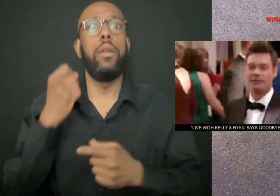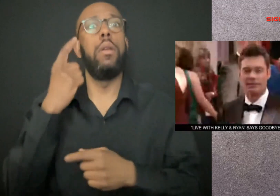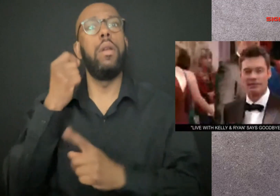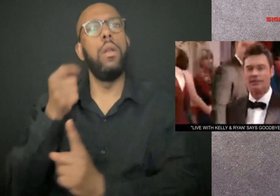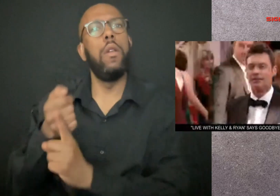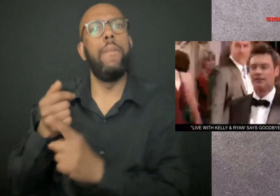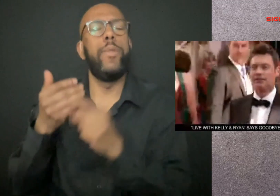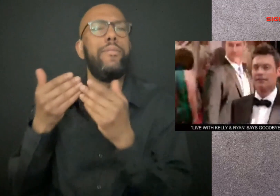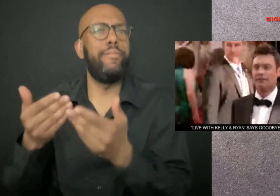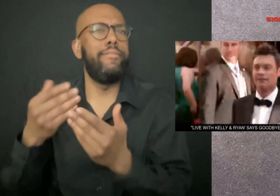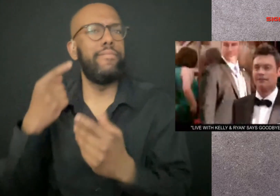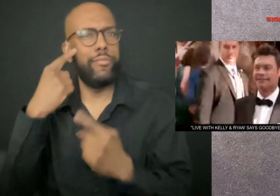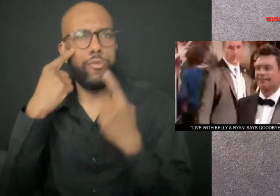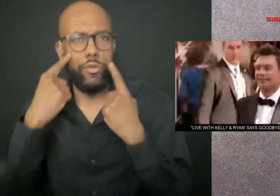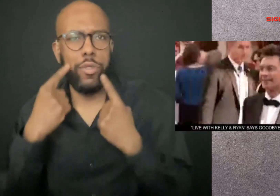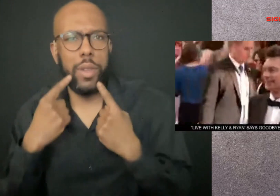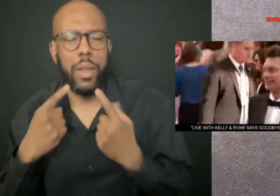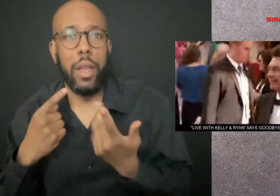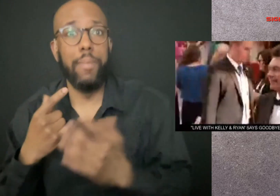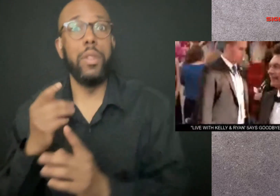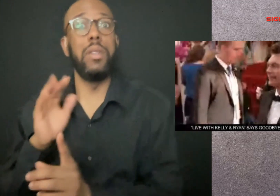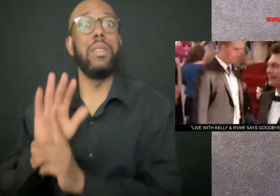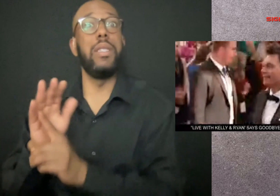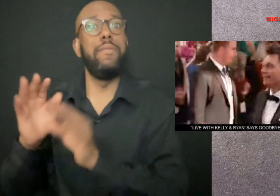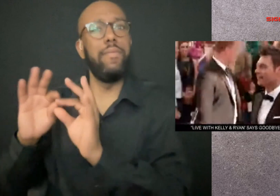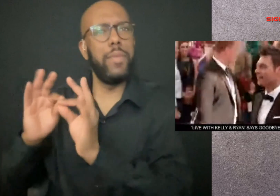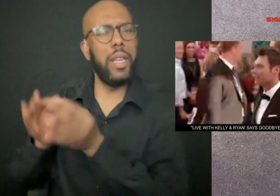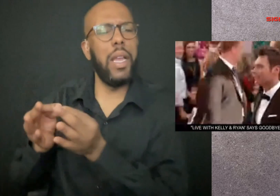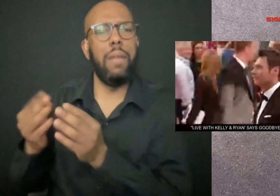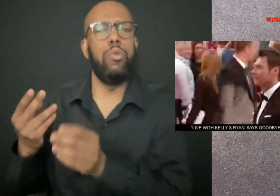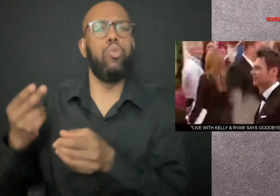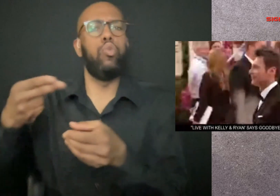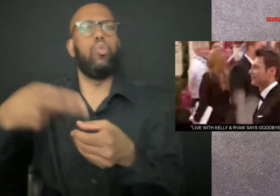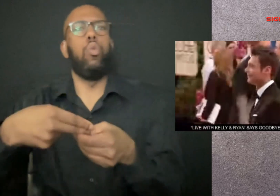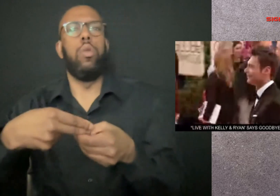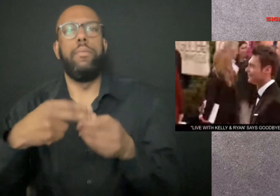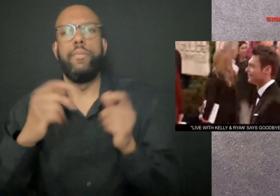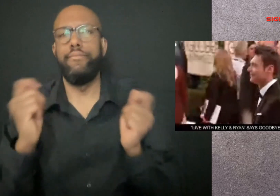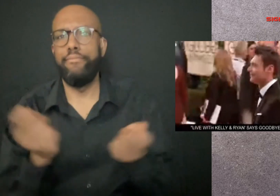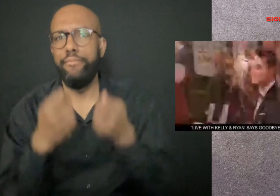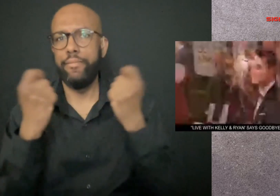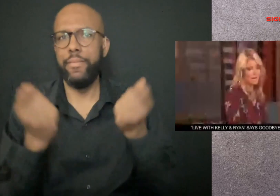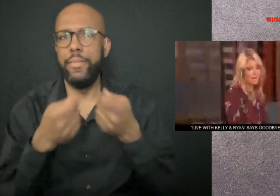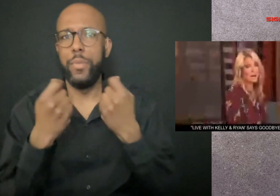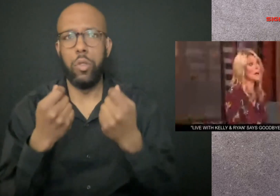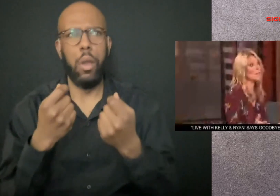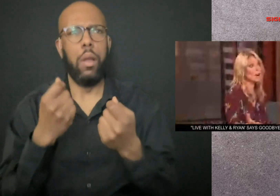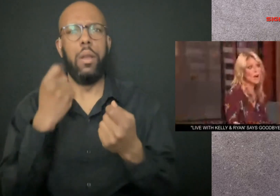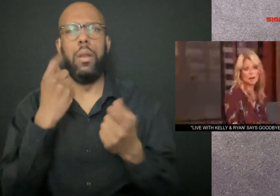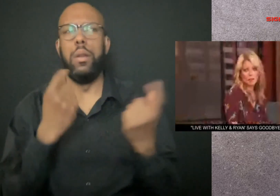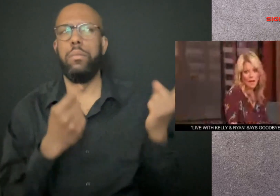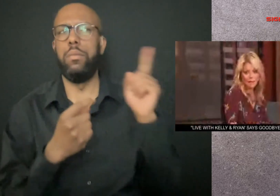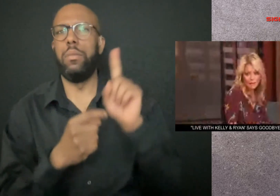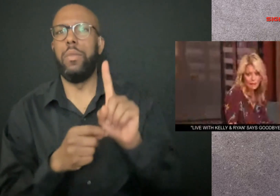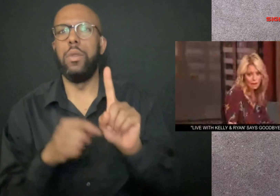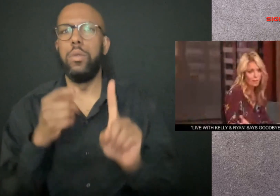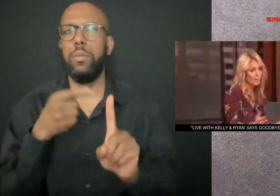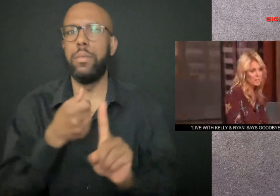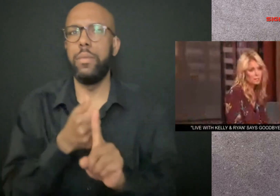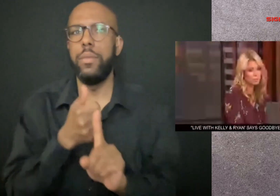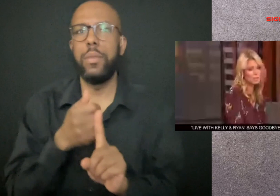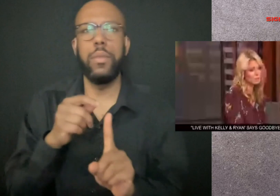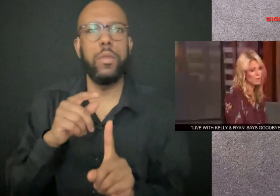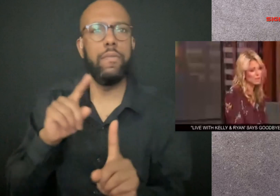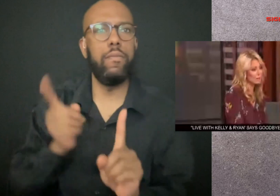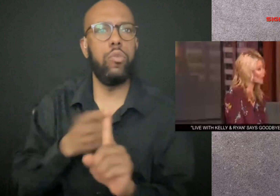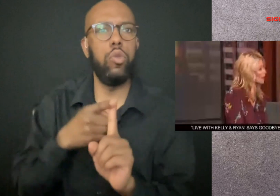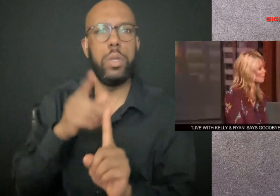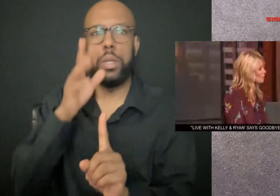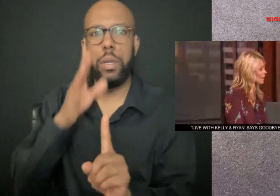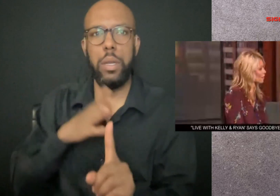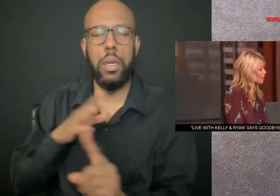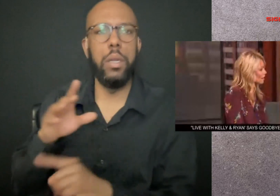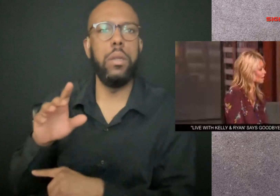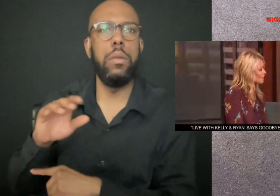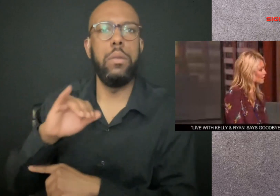multiple times but came up empty handed each time minutes later he somehow located and freed the boy